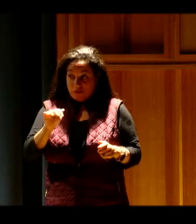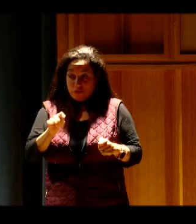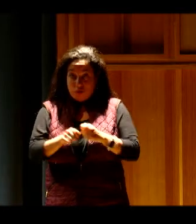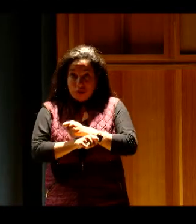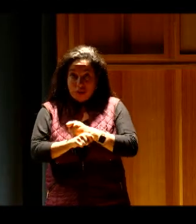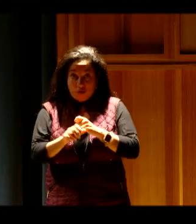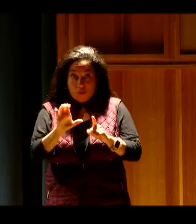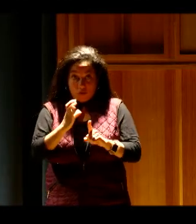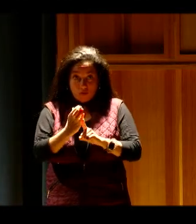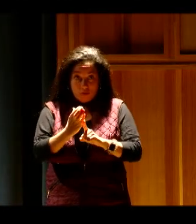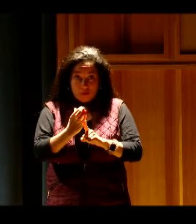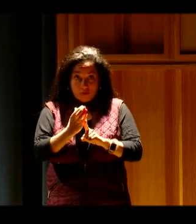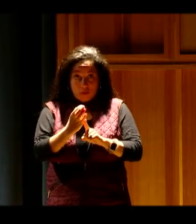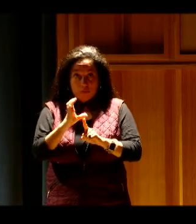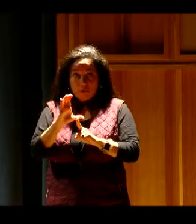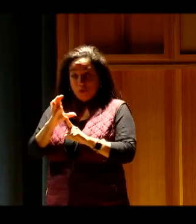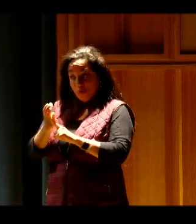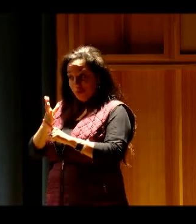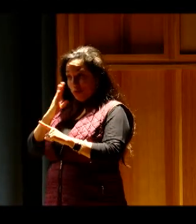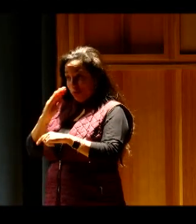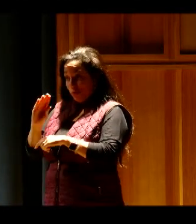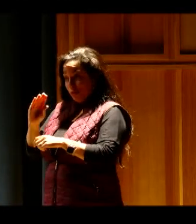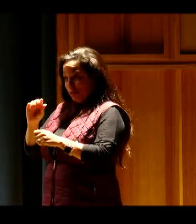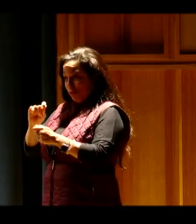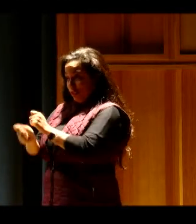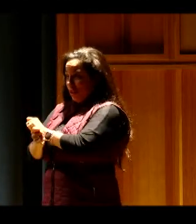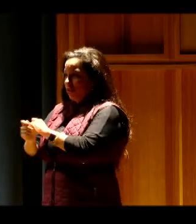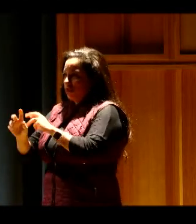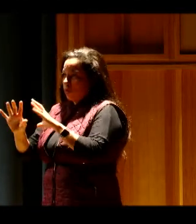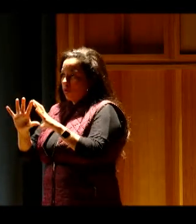culture changes the world. It's as simple as that.